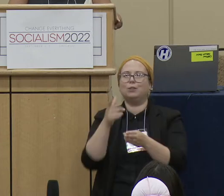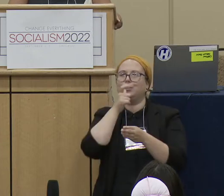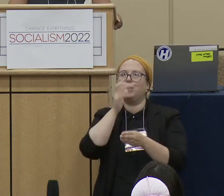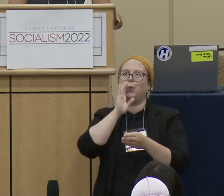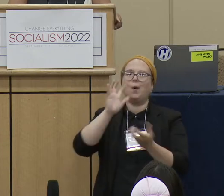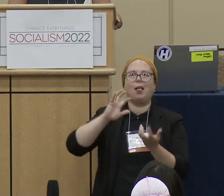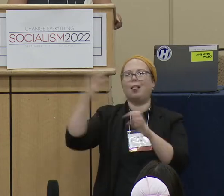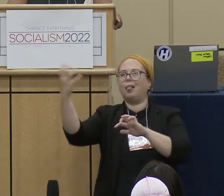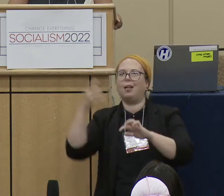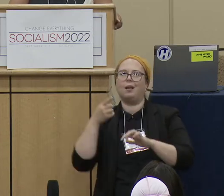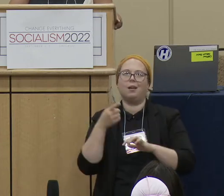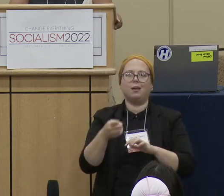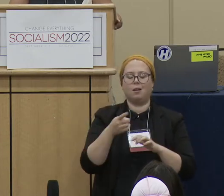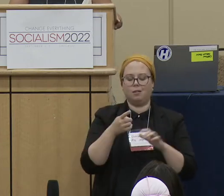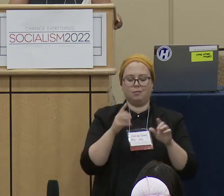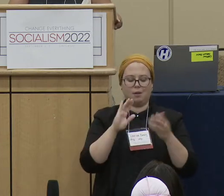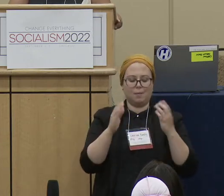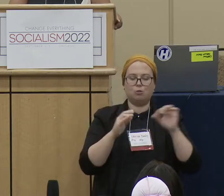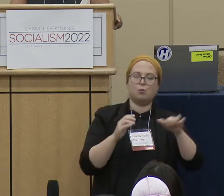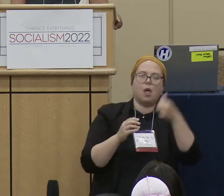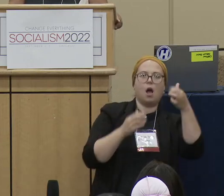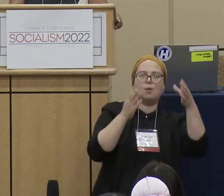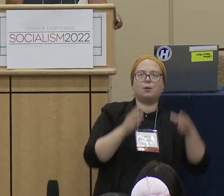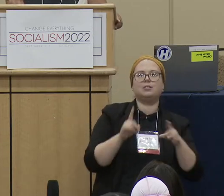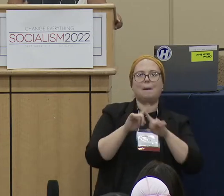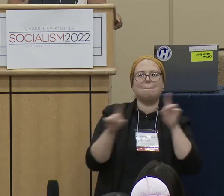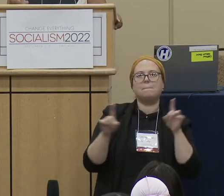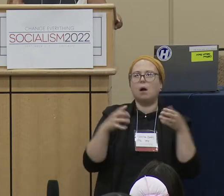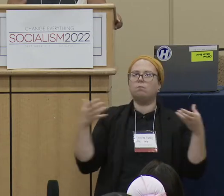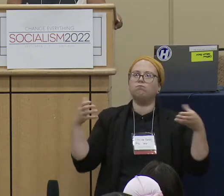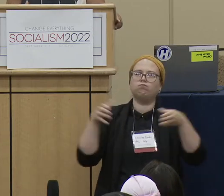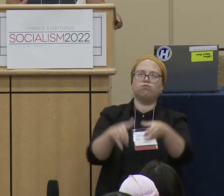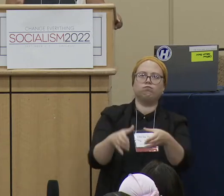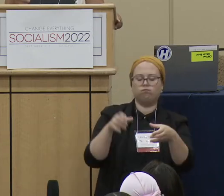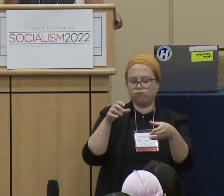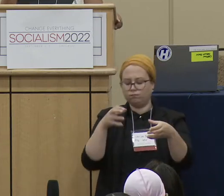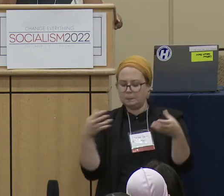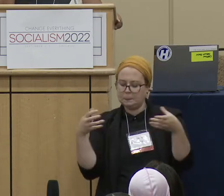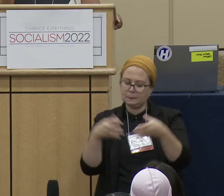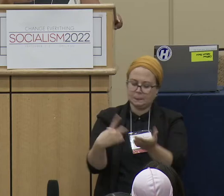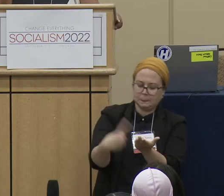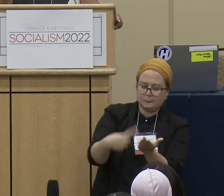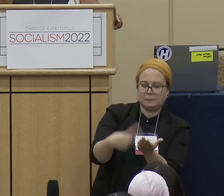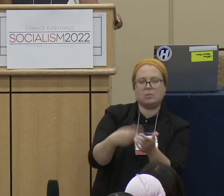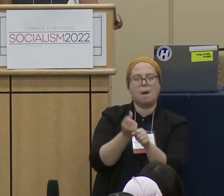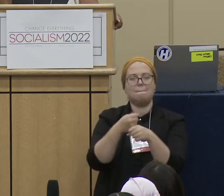where you go and pick, you know, one person who's going to mess over you versus the other person who's going to mess over